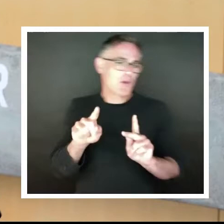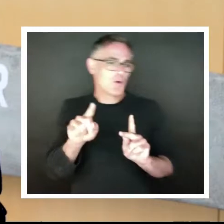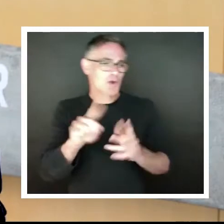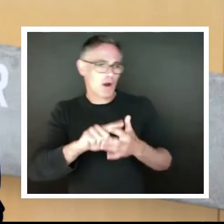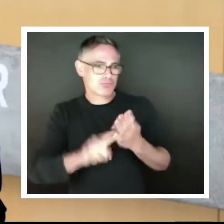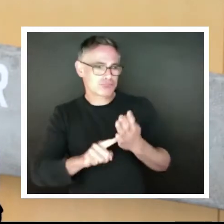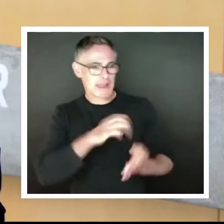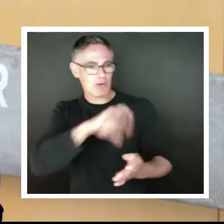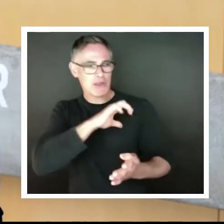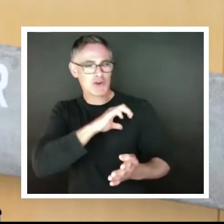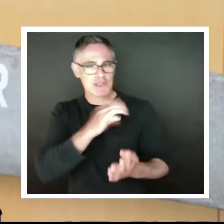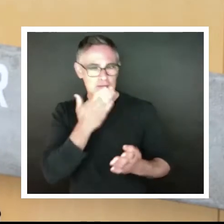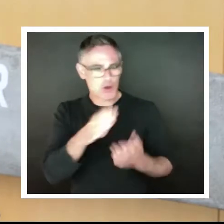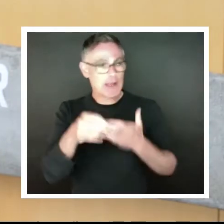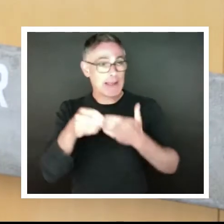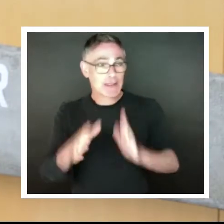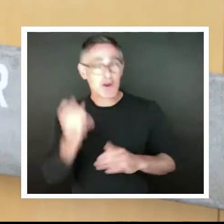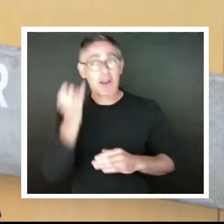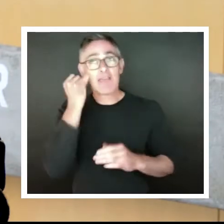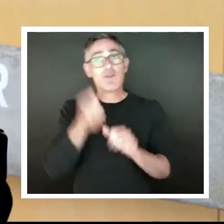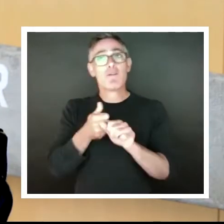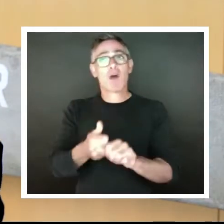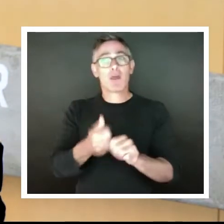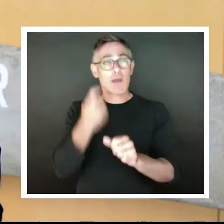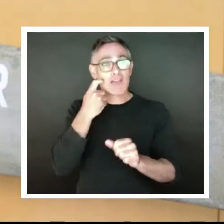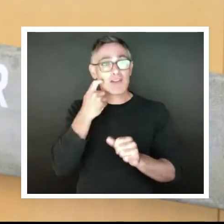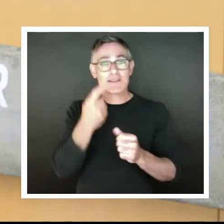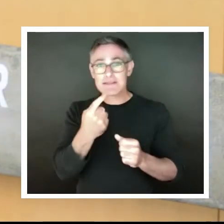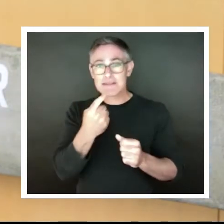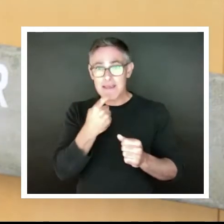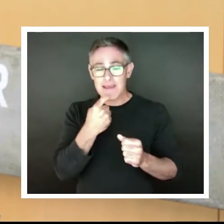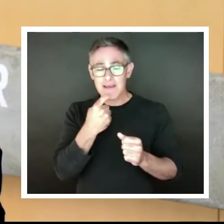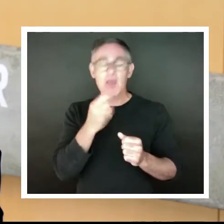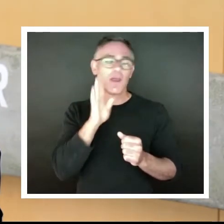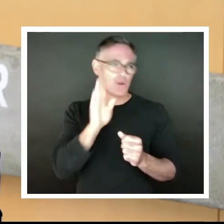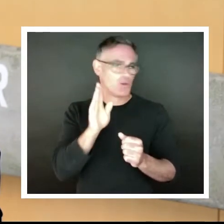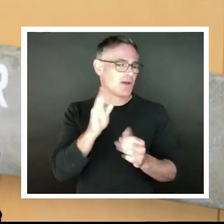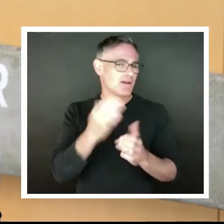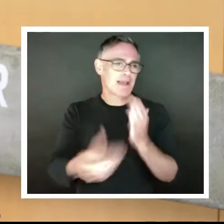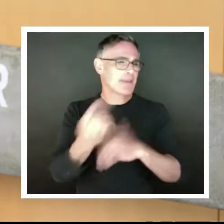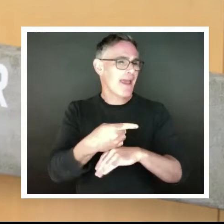And if you do the things I just mentioned, you'll look back someday on an exemplary career.